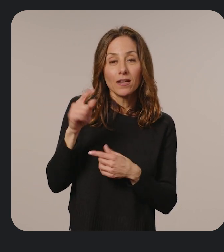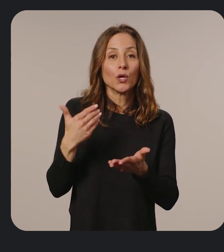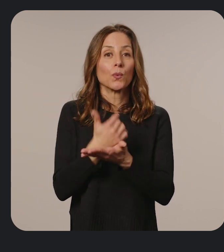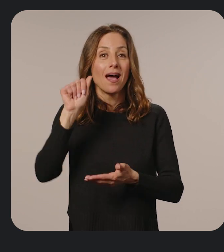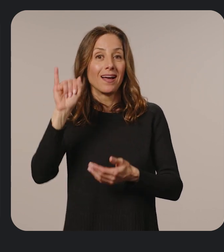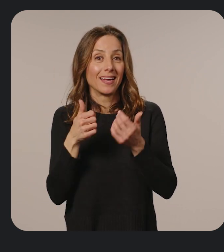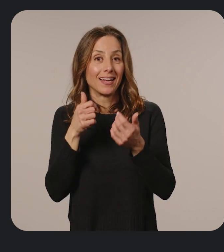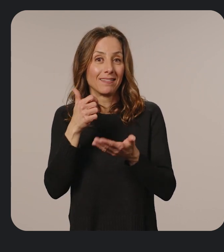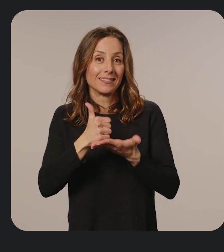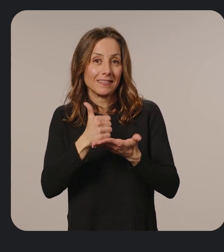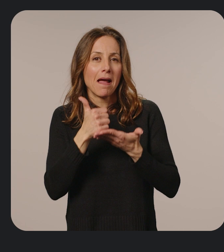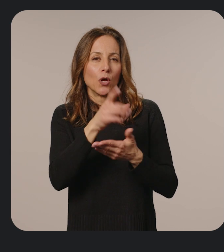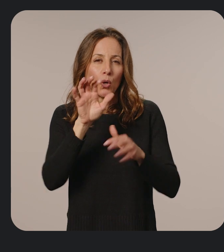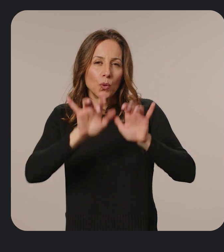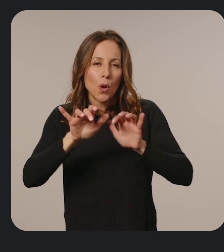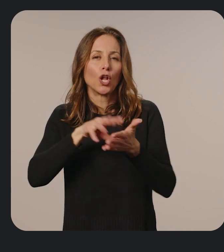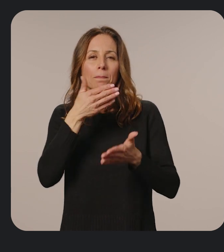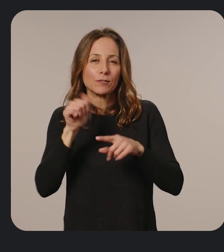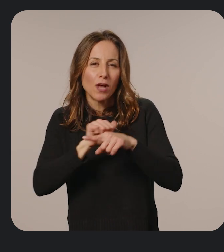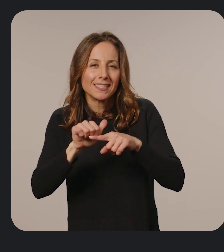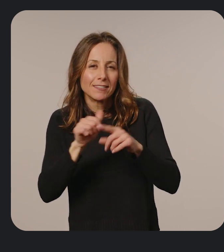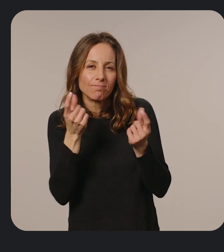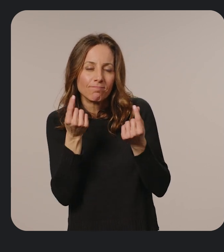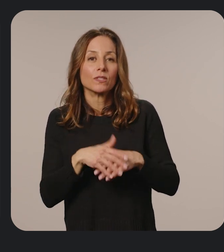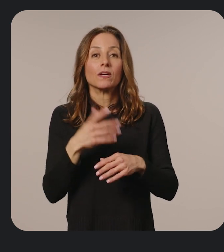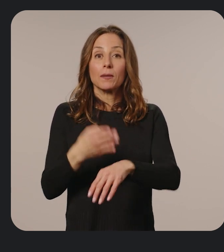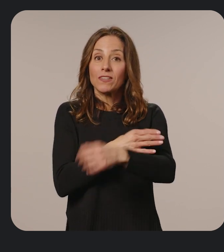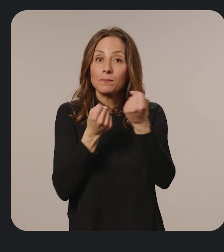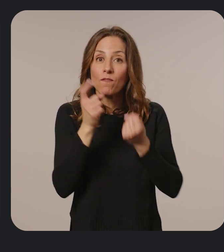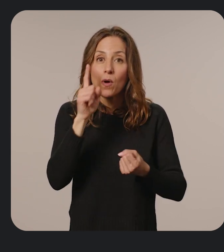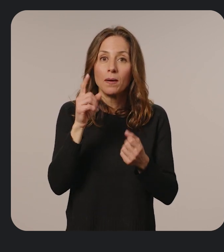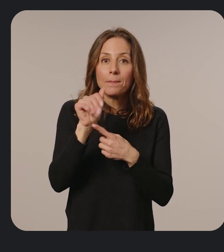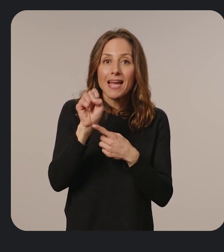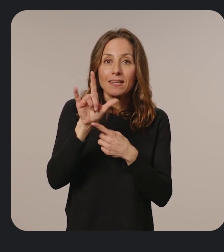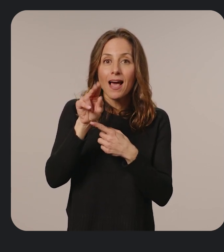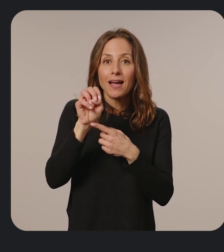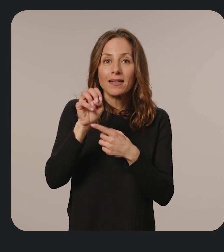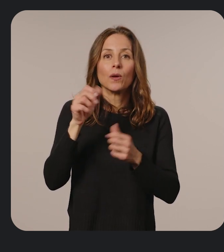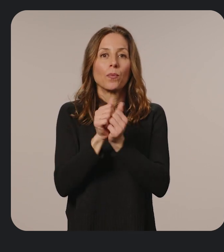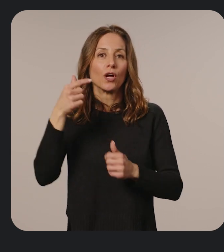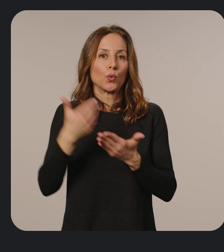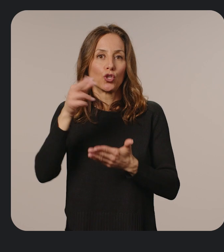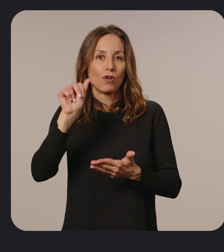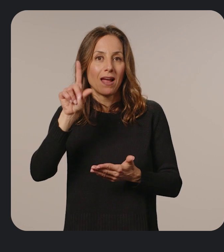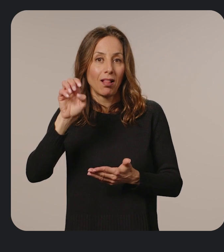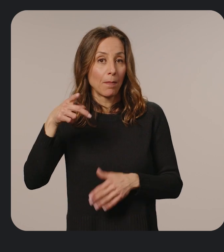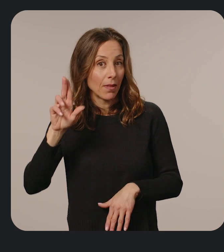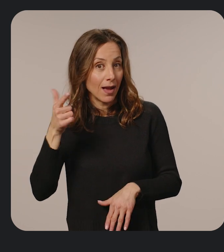assistant to help you code and learn best practices, improved support for baseline profiles with a new Gradle plugin, even more useful crash